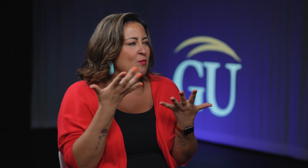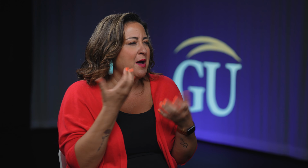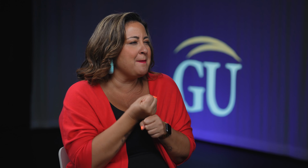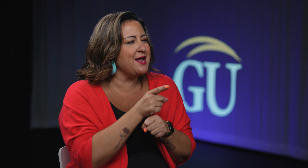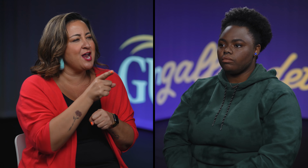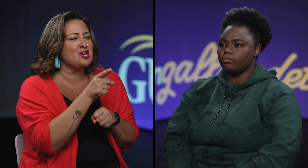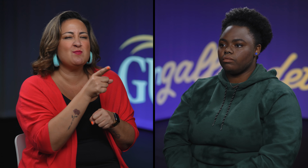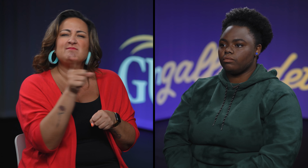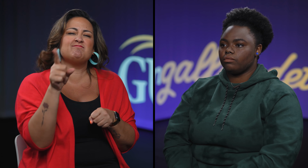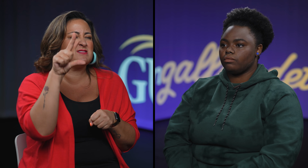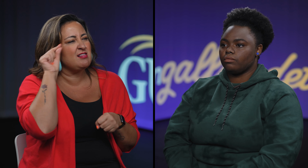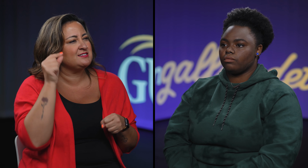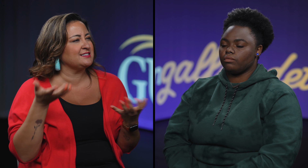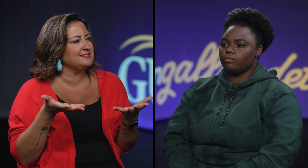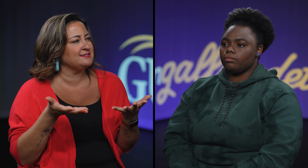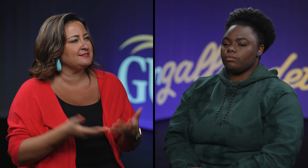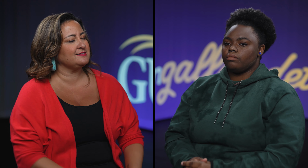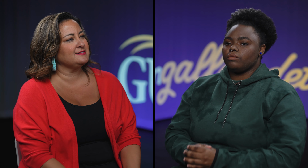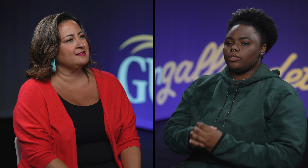What made you look at Gallaudet?